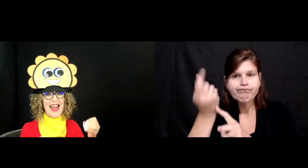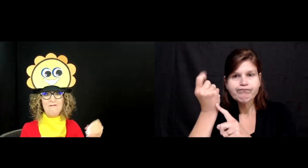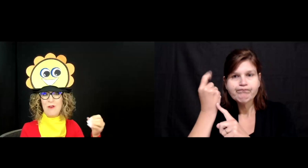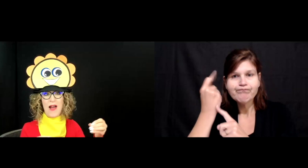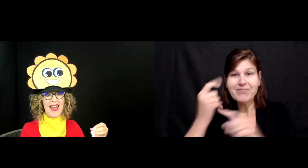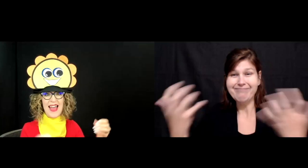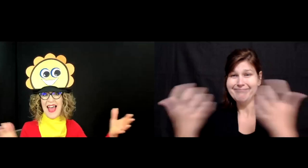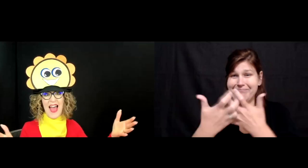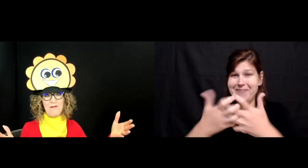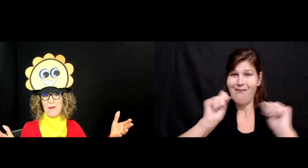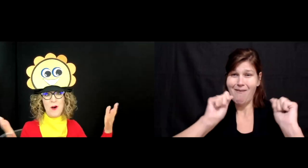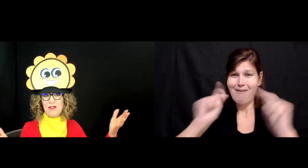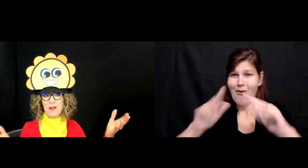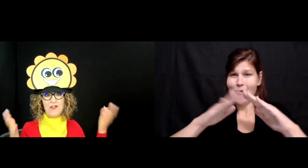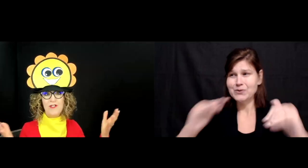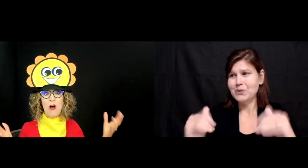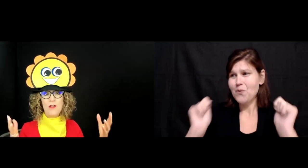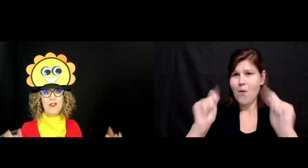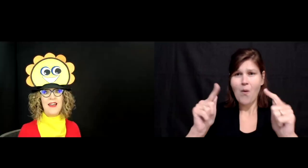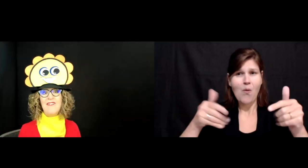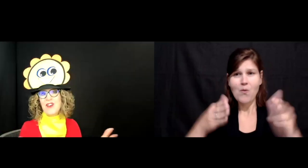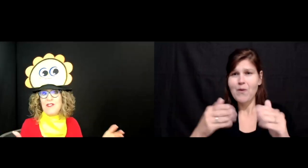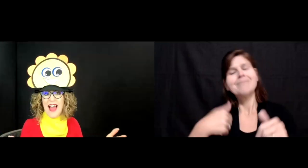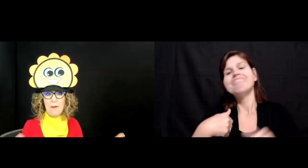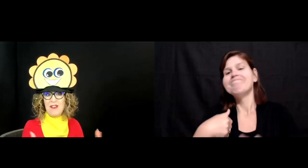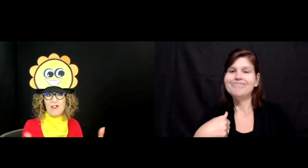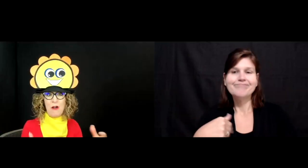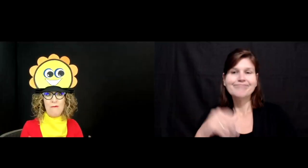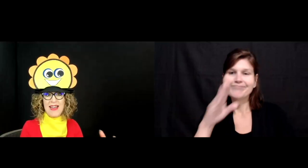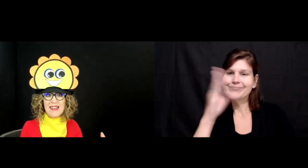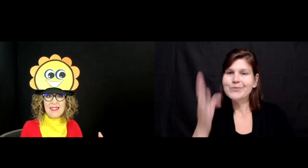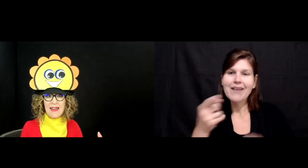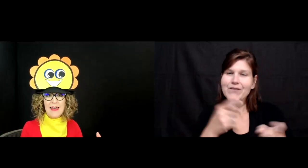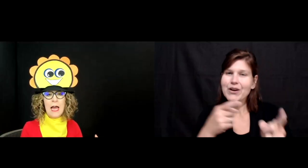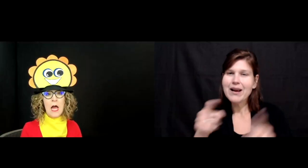in every way, ever, possible. It's just not ever going to happen. It's just not realistic.